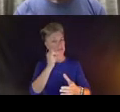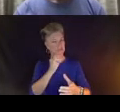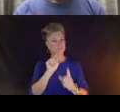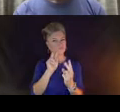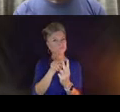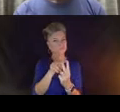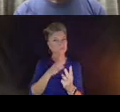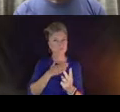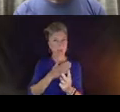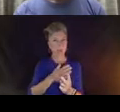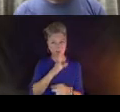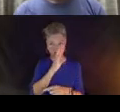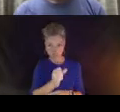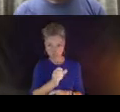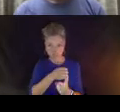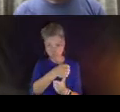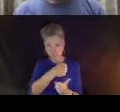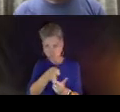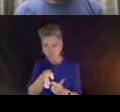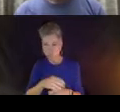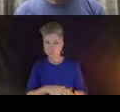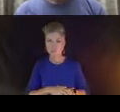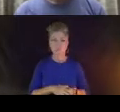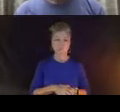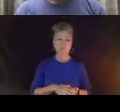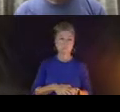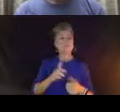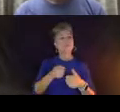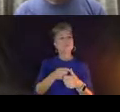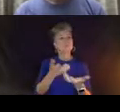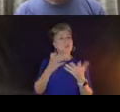So, I wanna start by really opening up the table of saying,